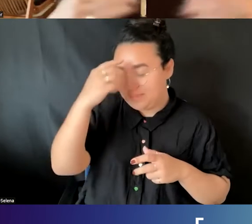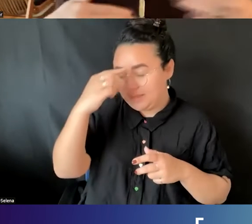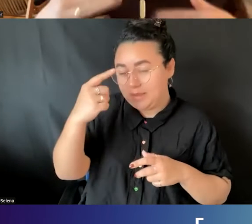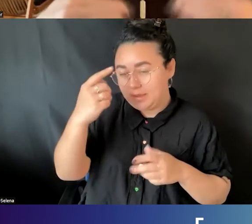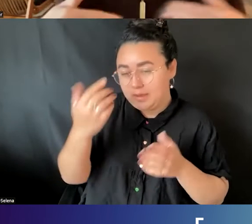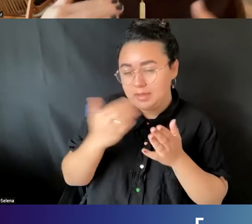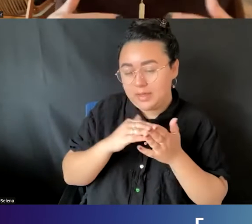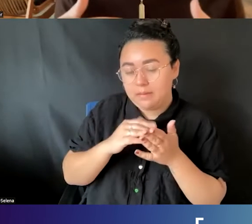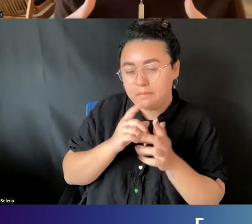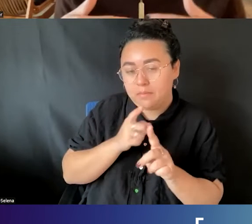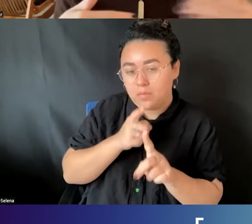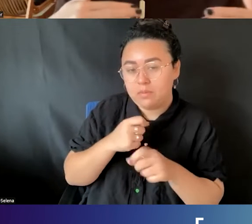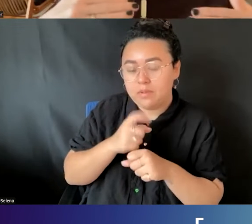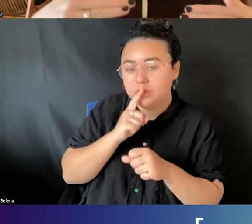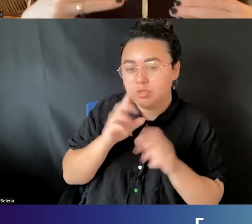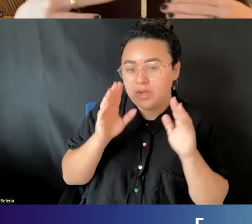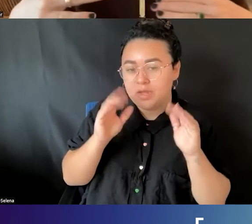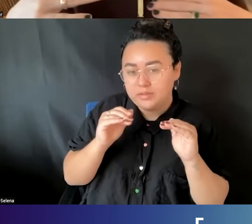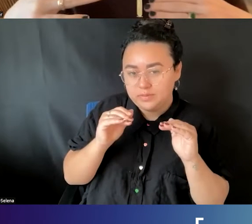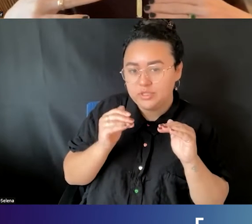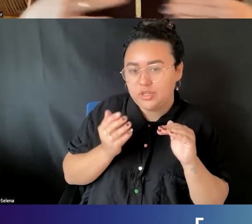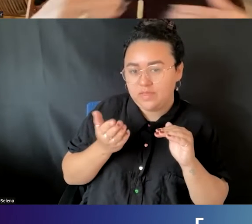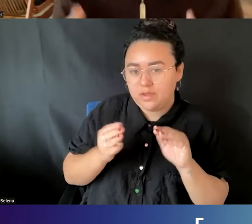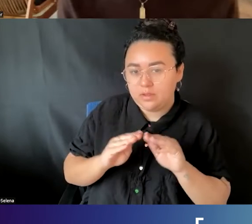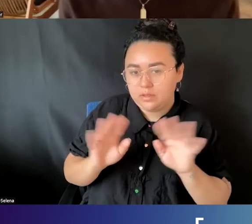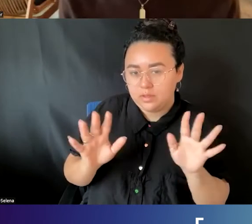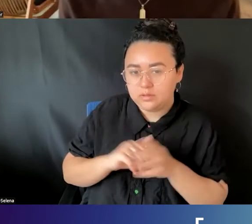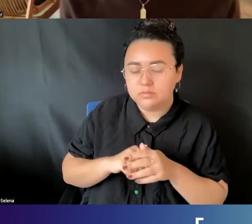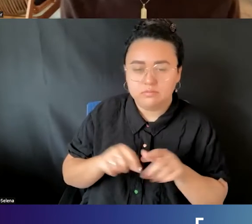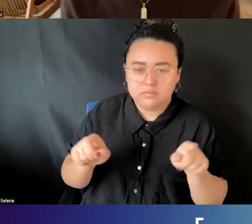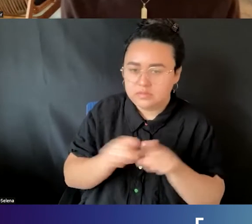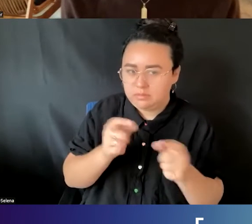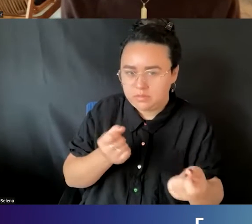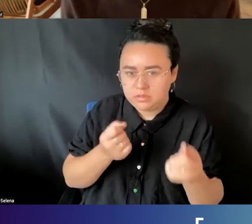making sure that the expectations are there and you're on the same page with your collaborators.